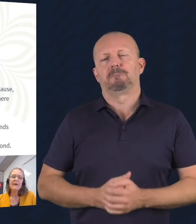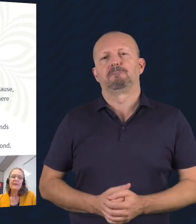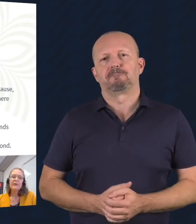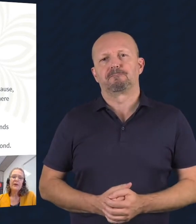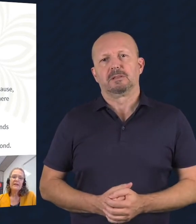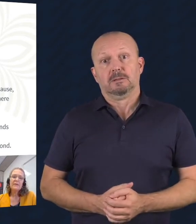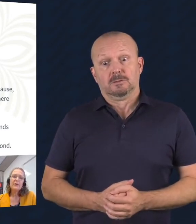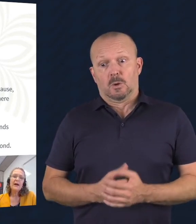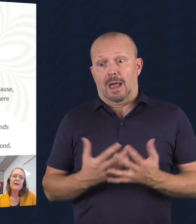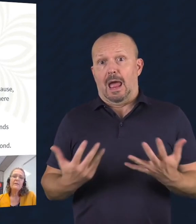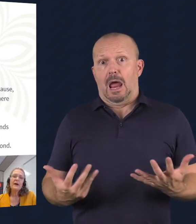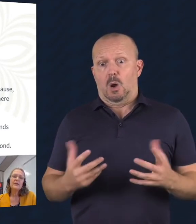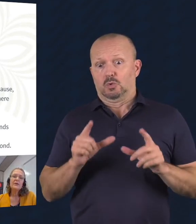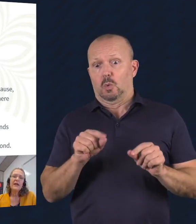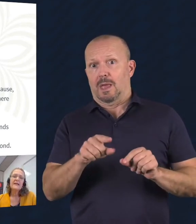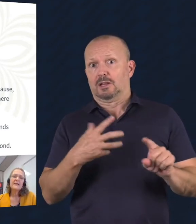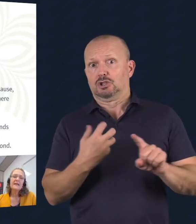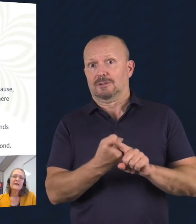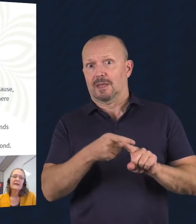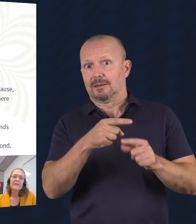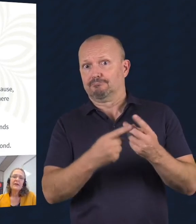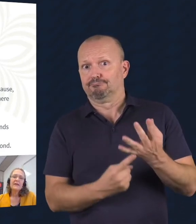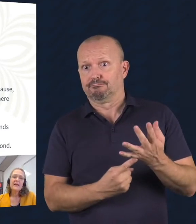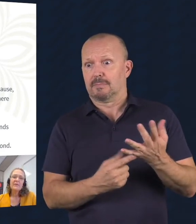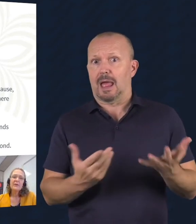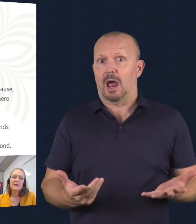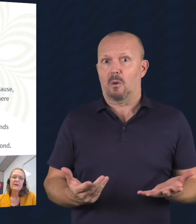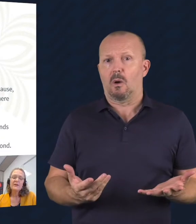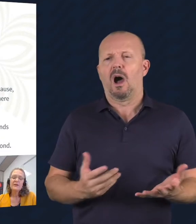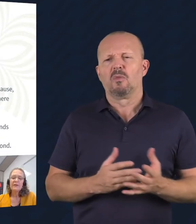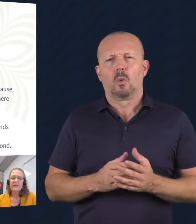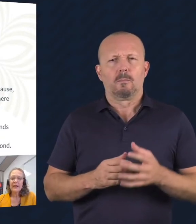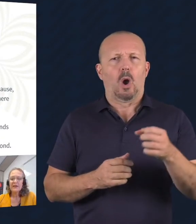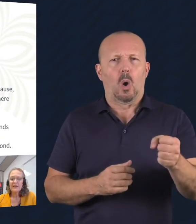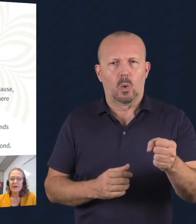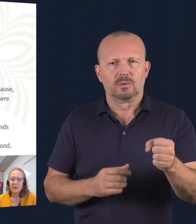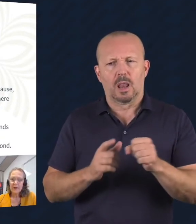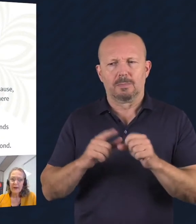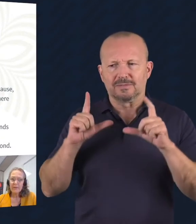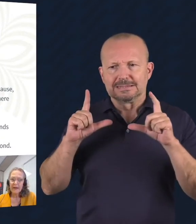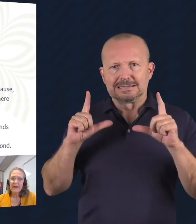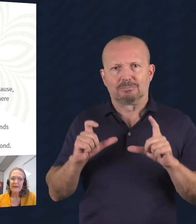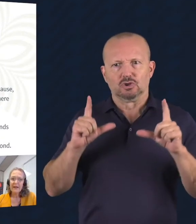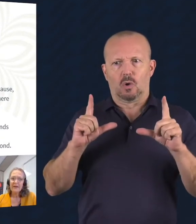Before I explore how we might do that, I'm gonna take a moment to reflect on where we are now.